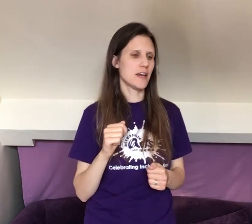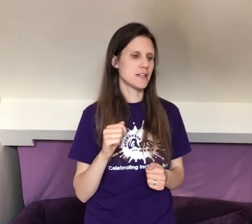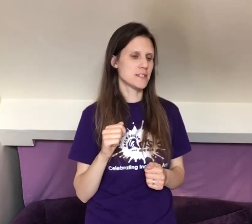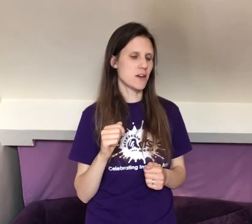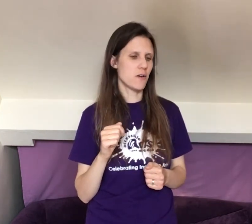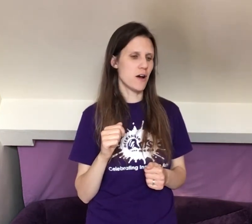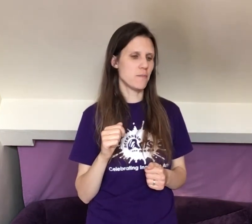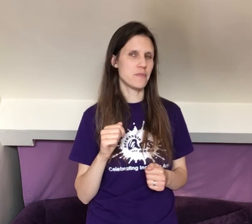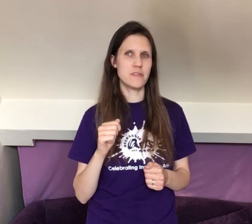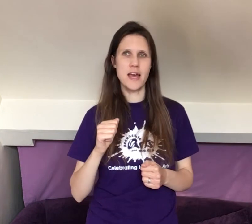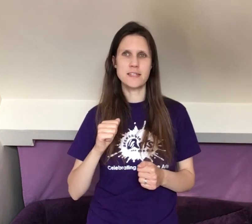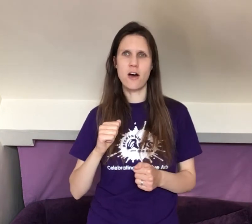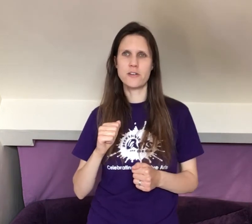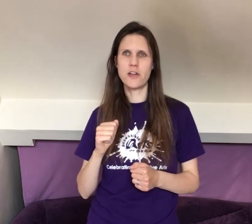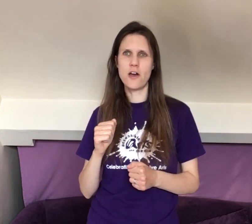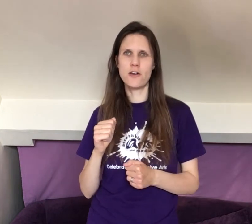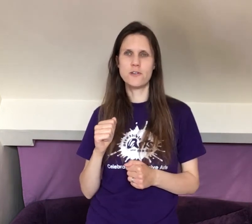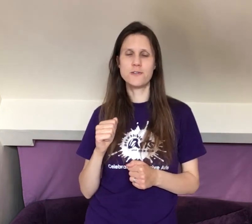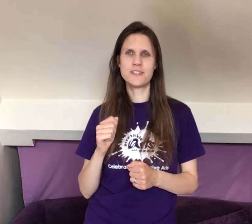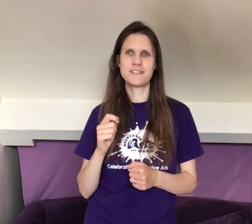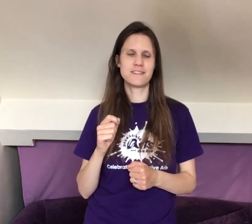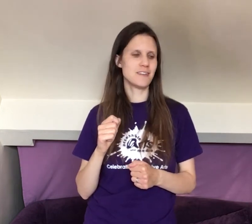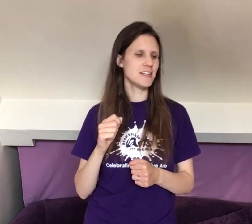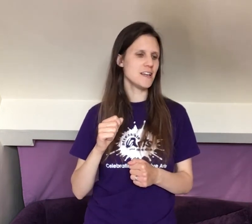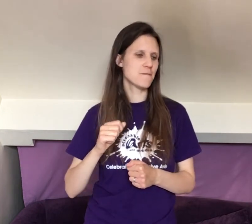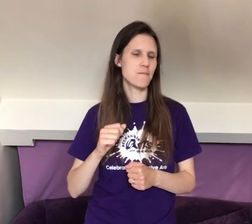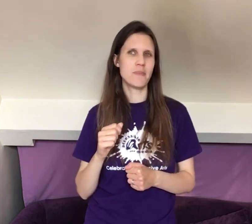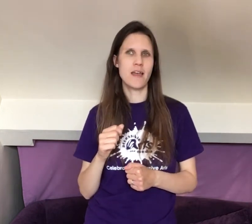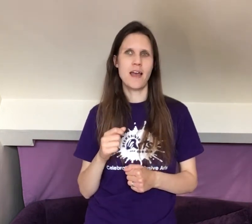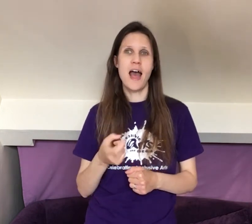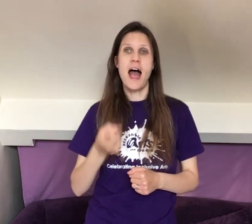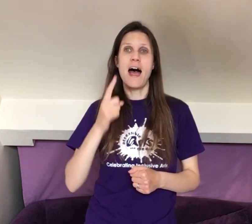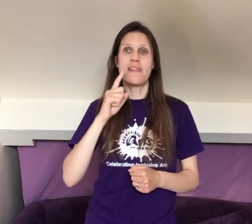OK, so errrm…. there’s our note. Ready?